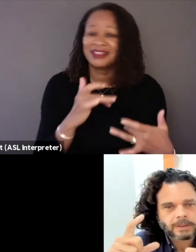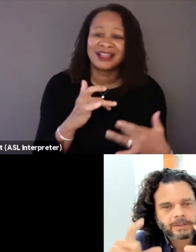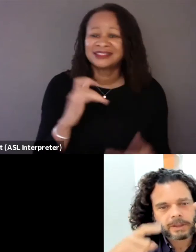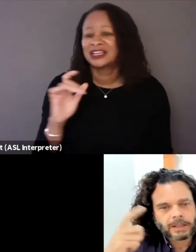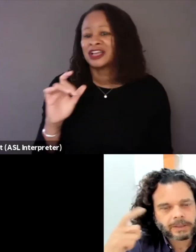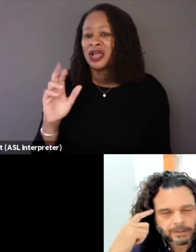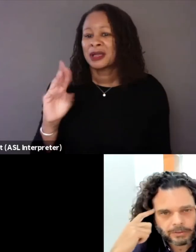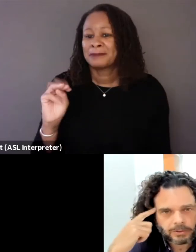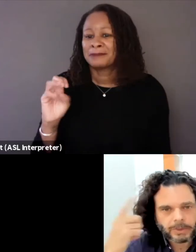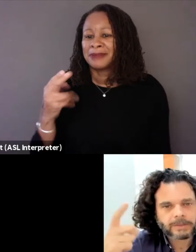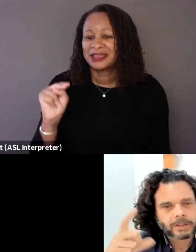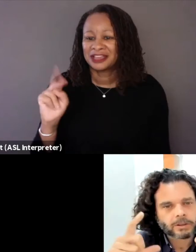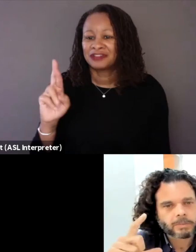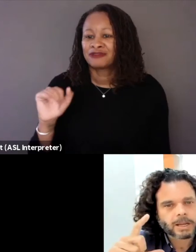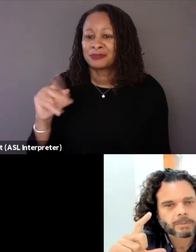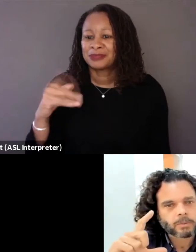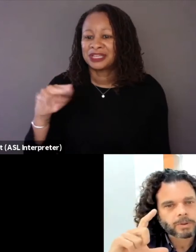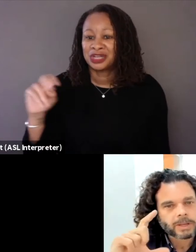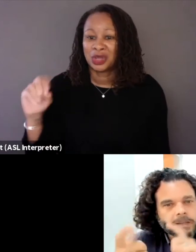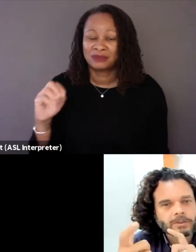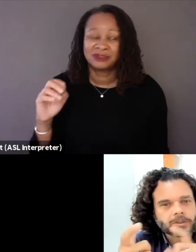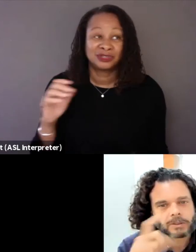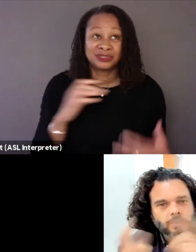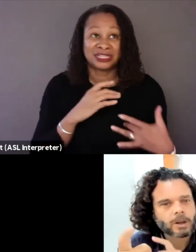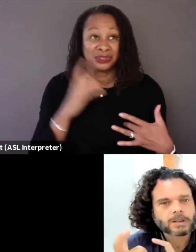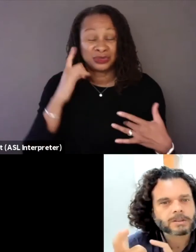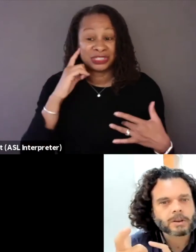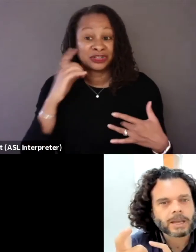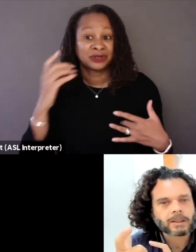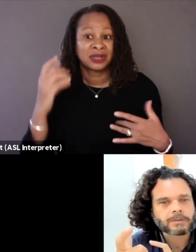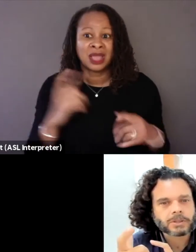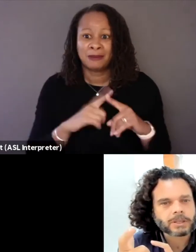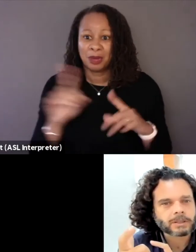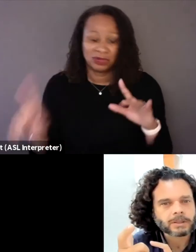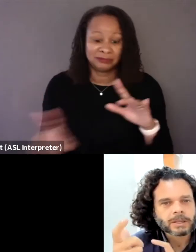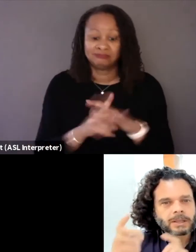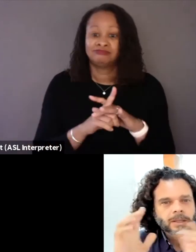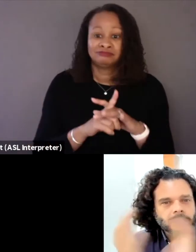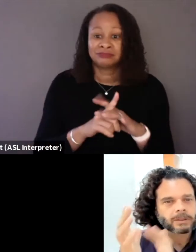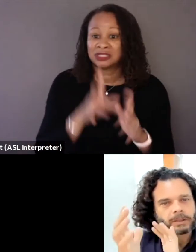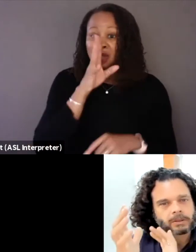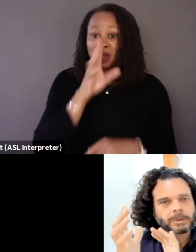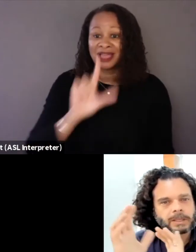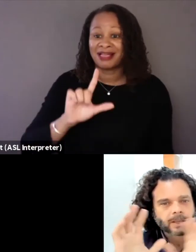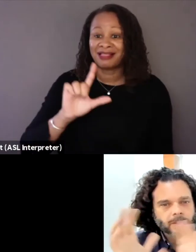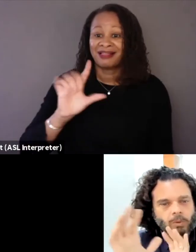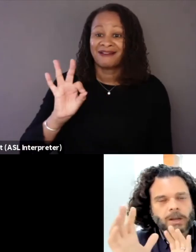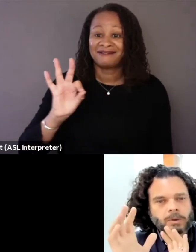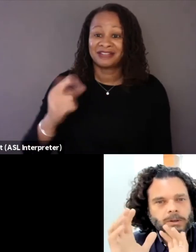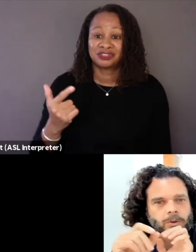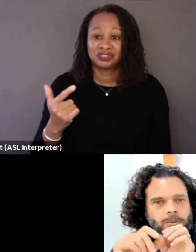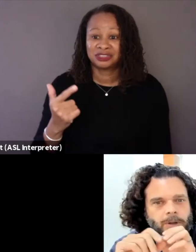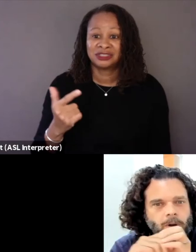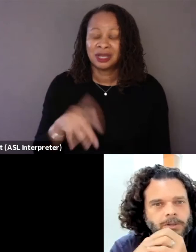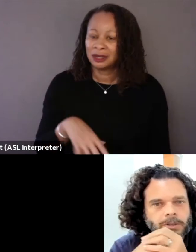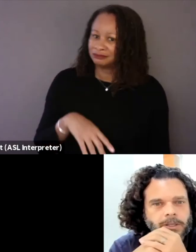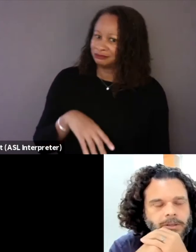these classic answers that you might think in your mind. But when they just come on and talk LFG, it's a little bit like, wow, what am I watching here?